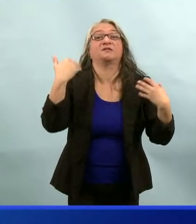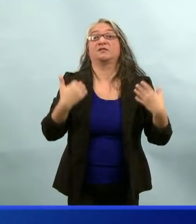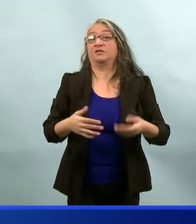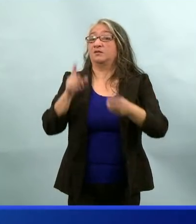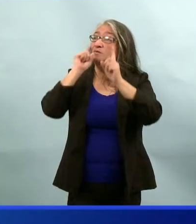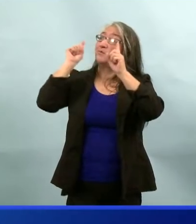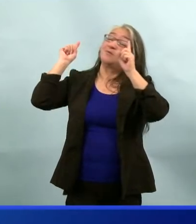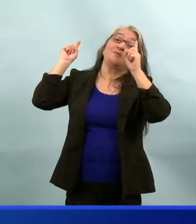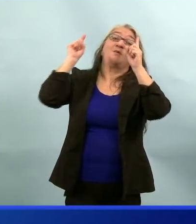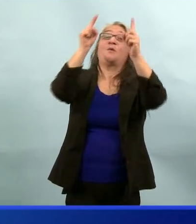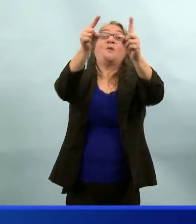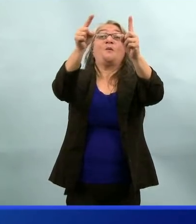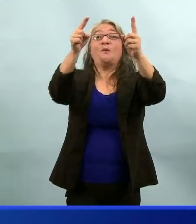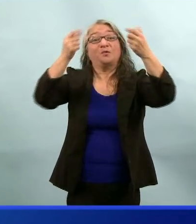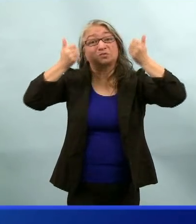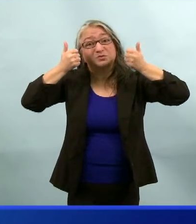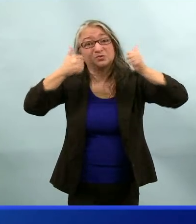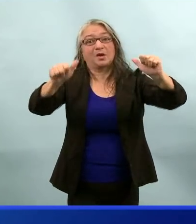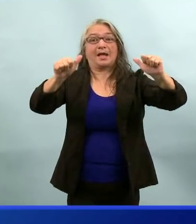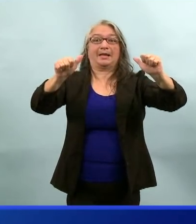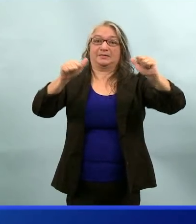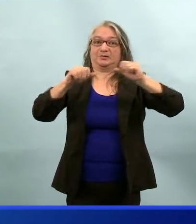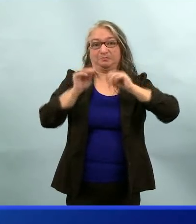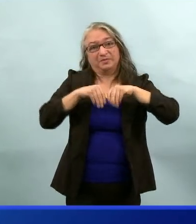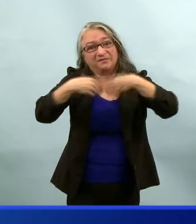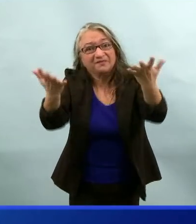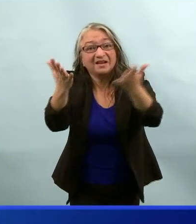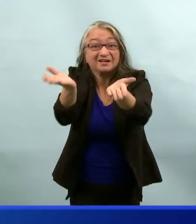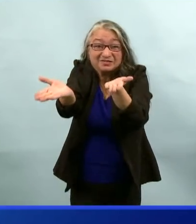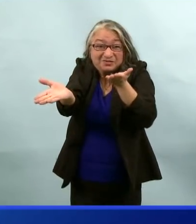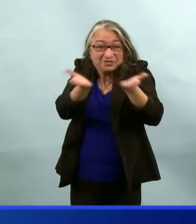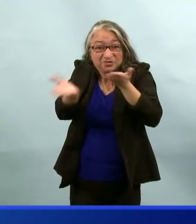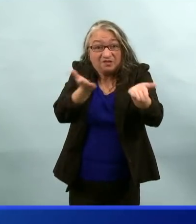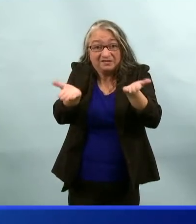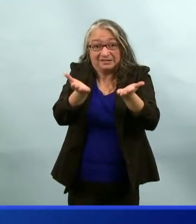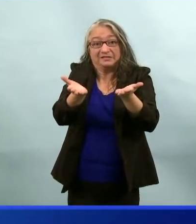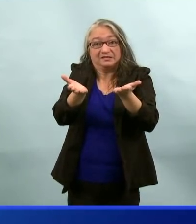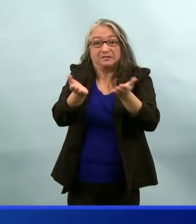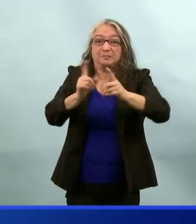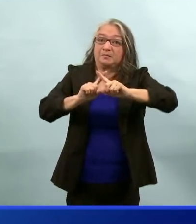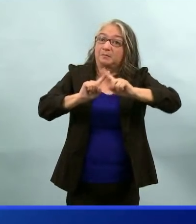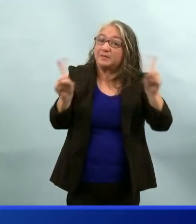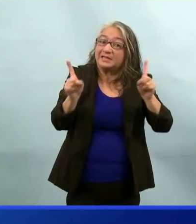but we have been headed in absolutely the wrong direction over the last several weeks with rising